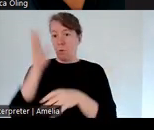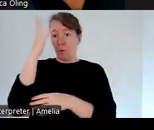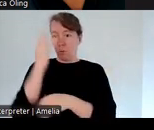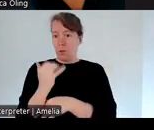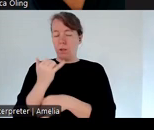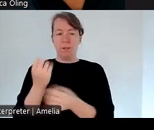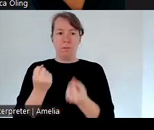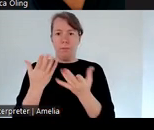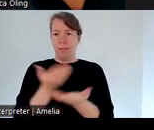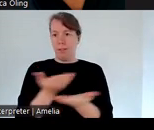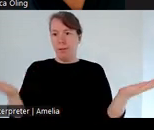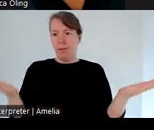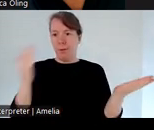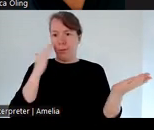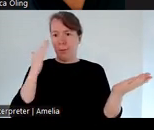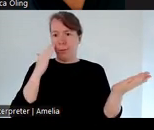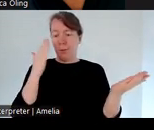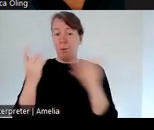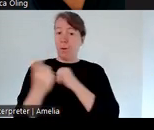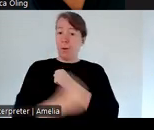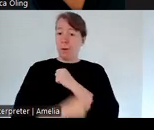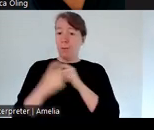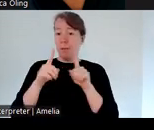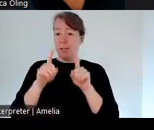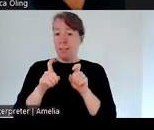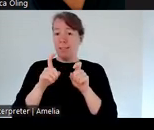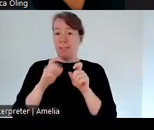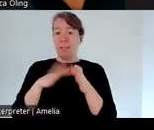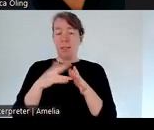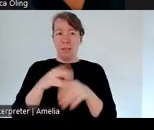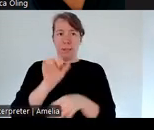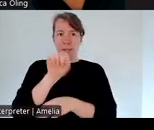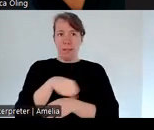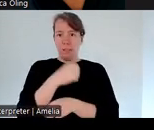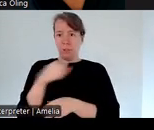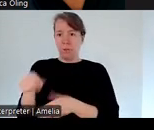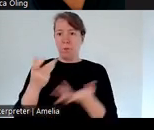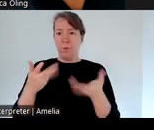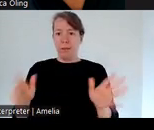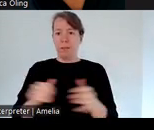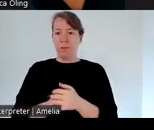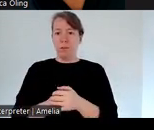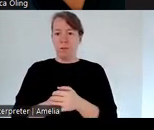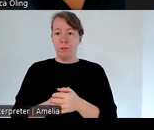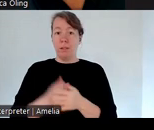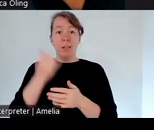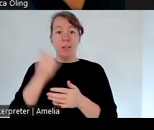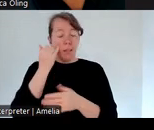automated testing can only tell if there is alt text, not whether or not it's any good.